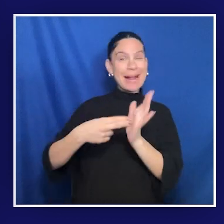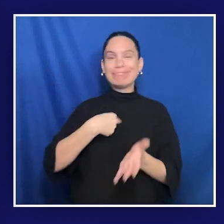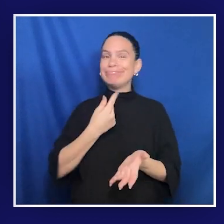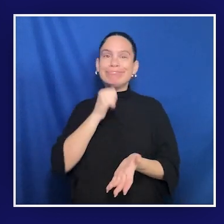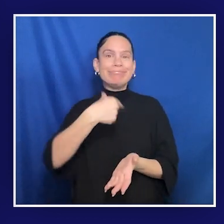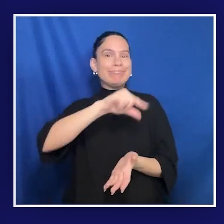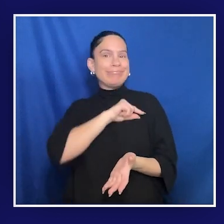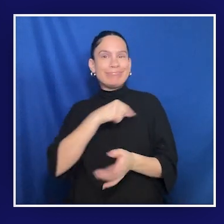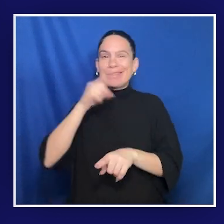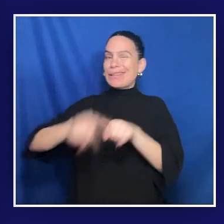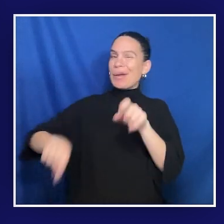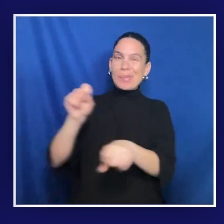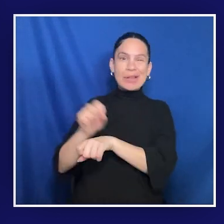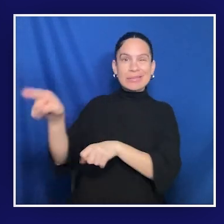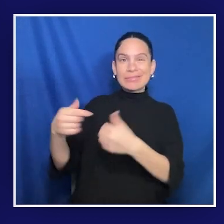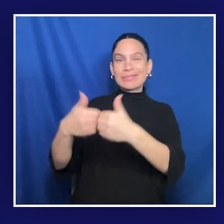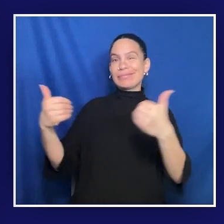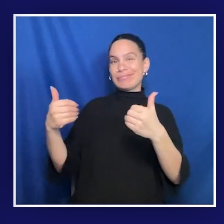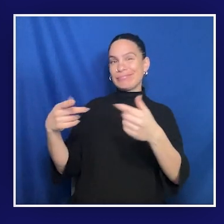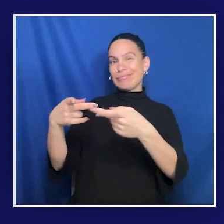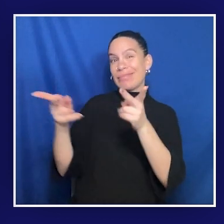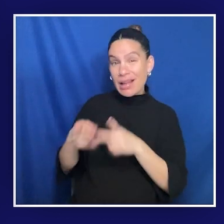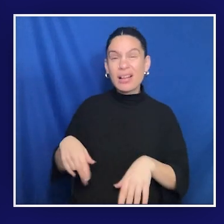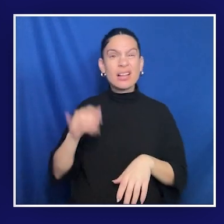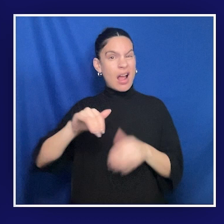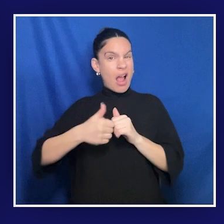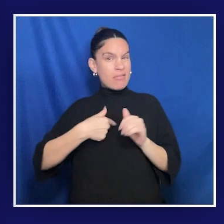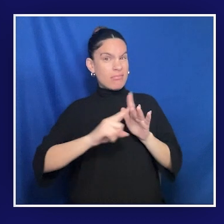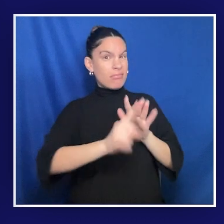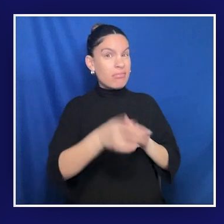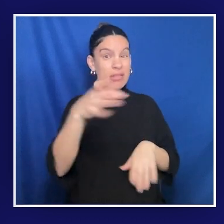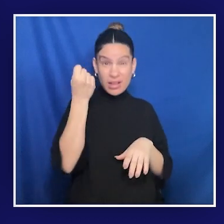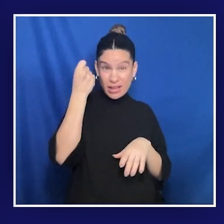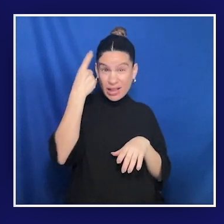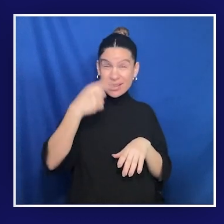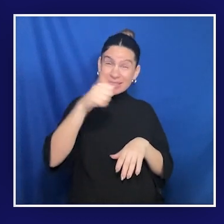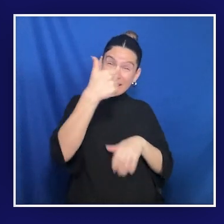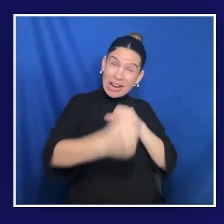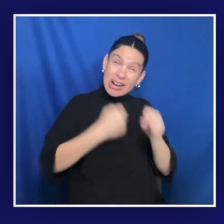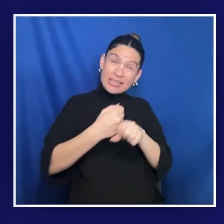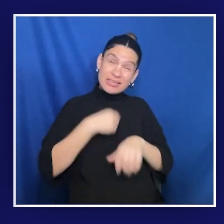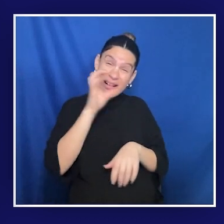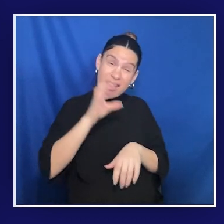and so that's how I got out. It took about 10 years for me to get a job after the sheltered workshop.